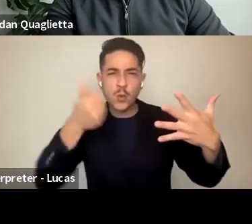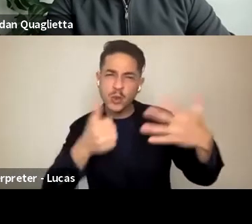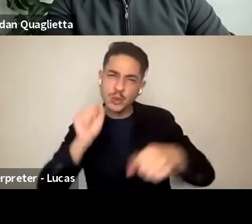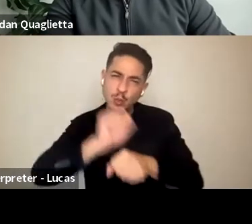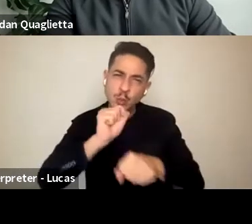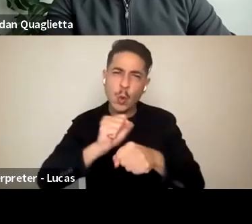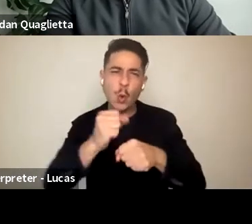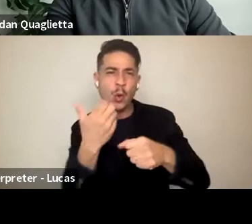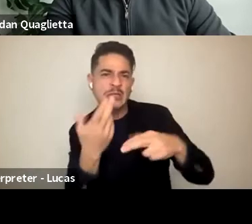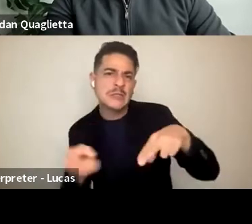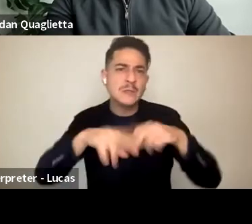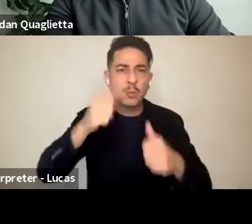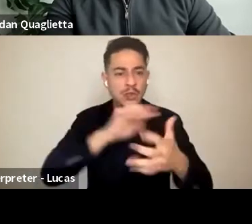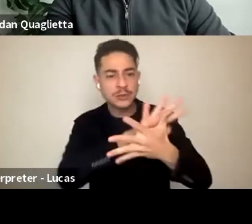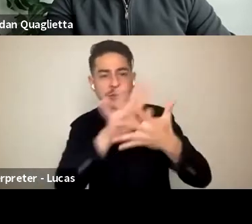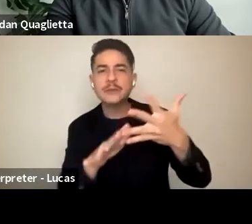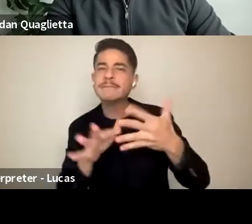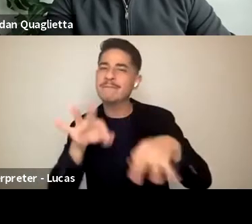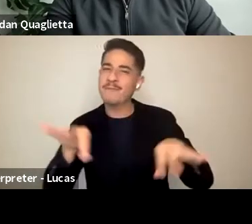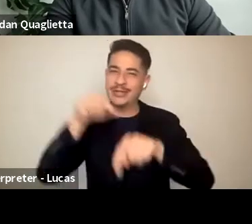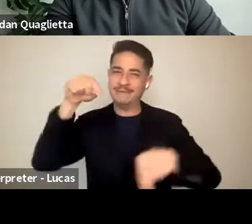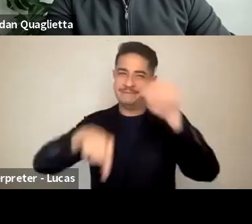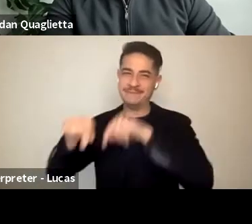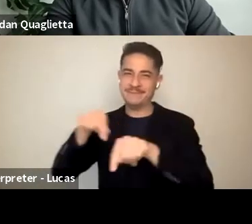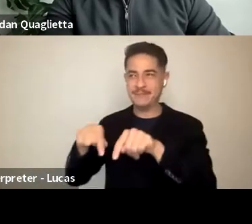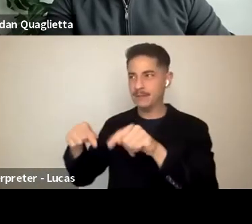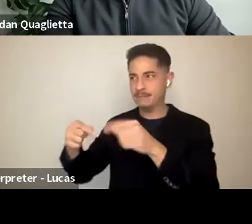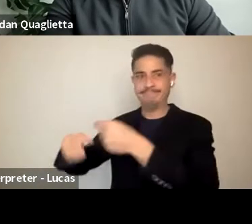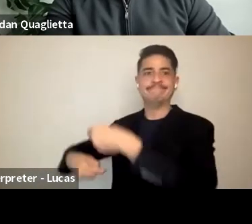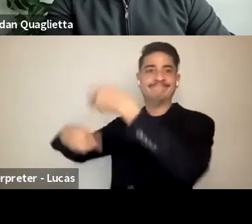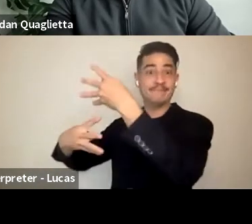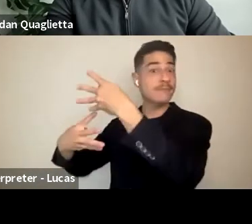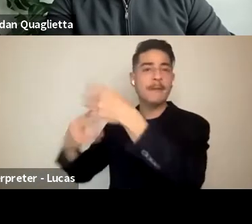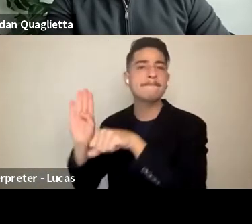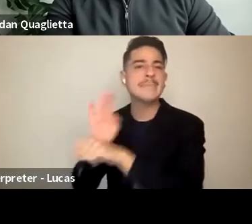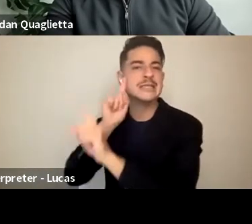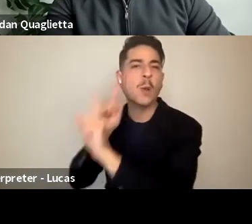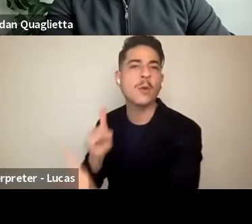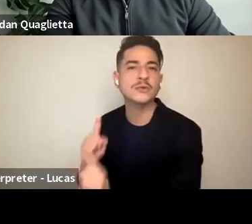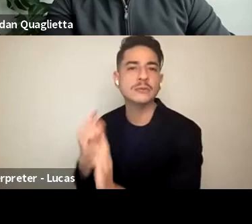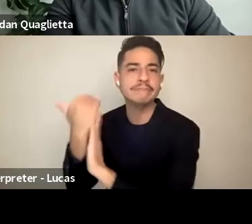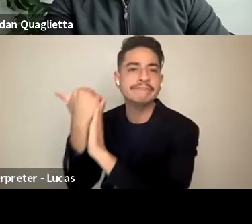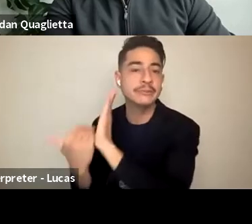And that's where people in the C suite can be very useful. People in the marketing Department, in the sales Department,